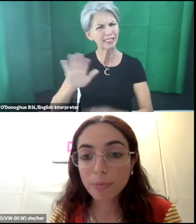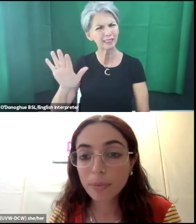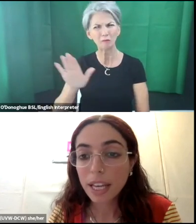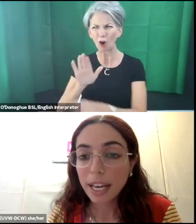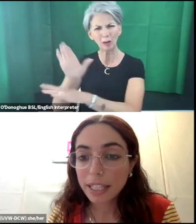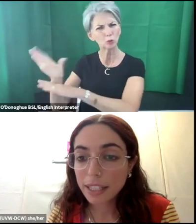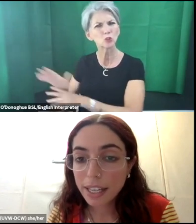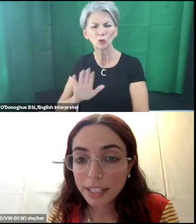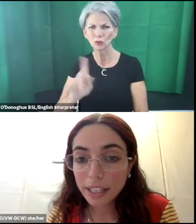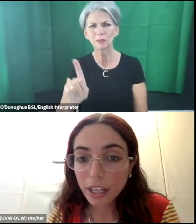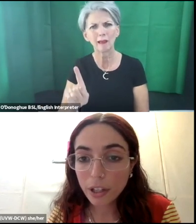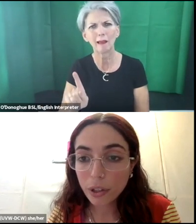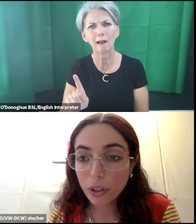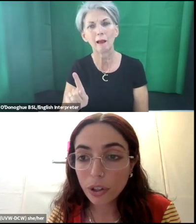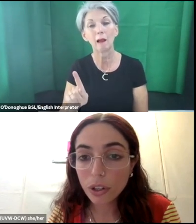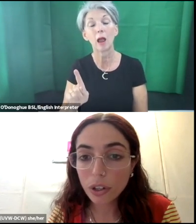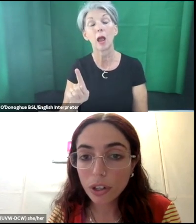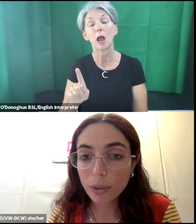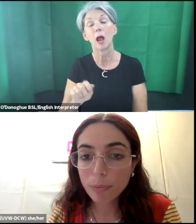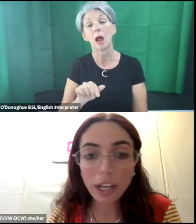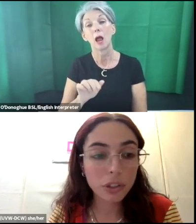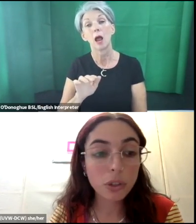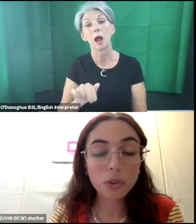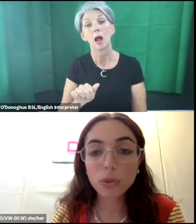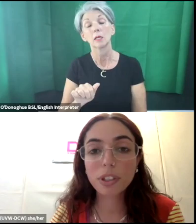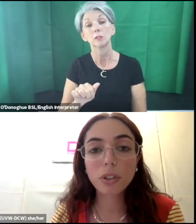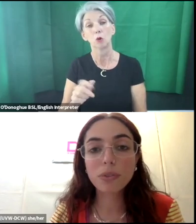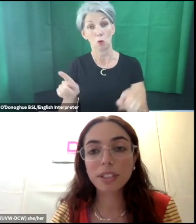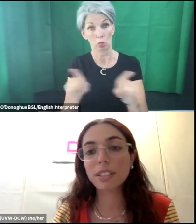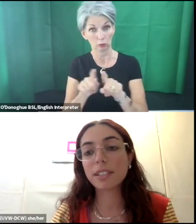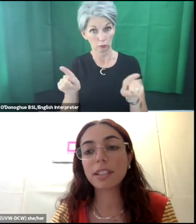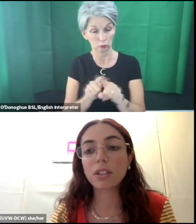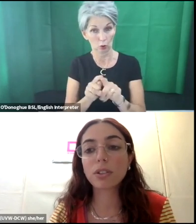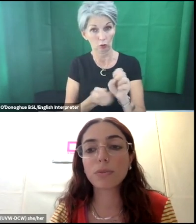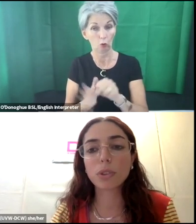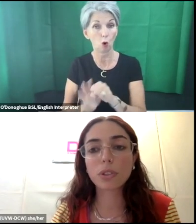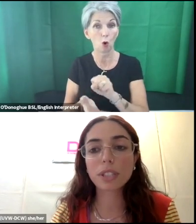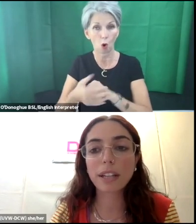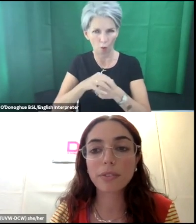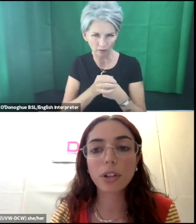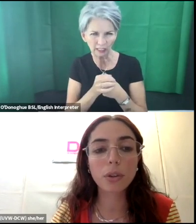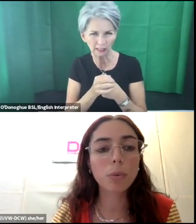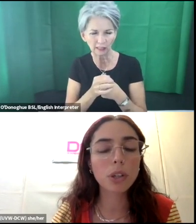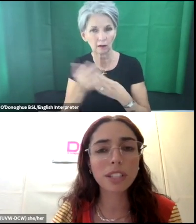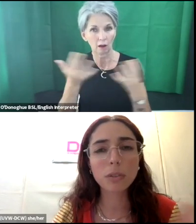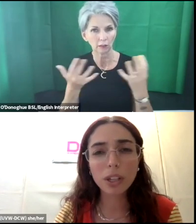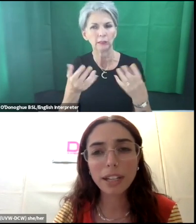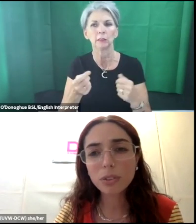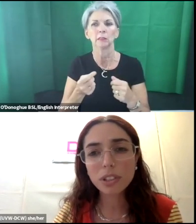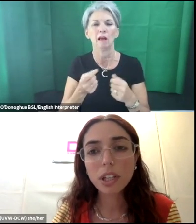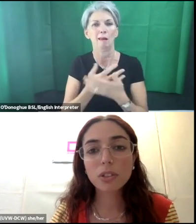And then also during COVID-19, a lot of workers have done walkouts.